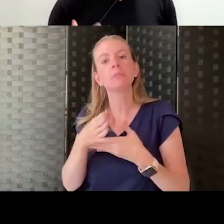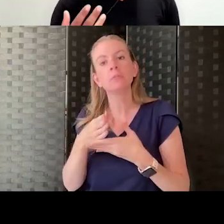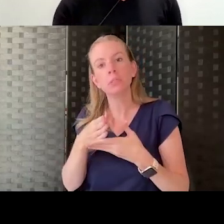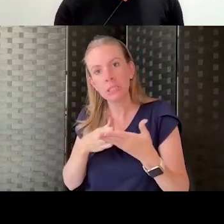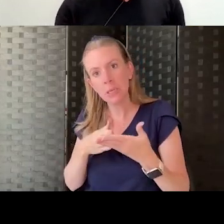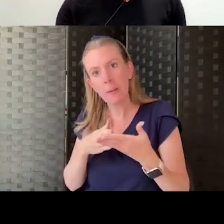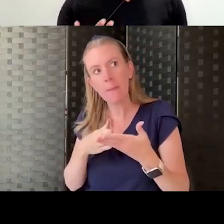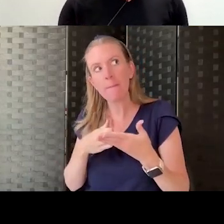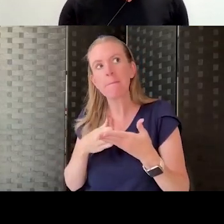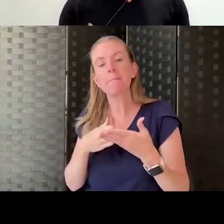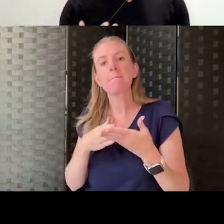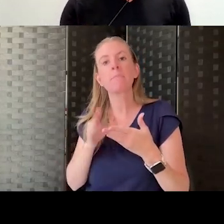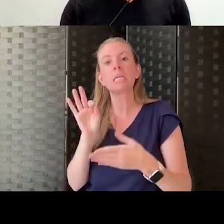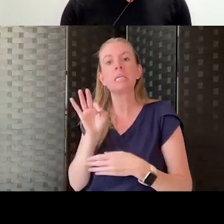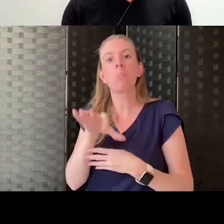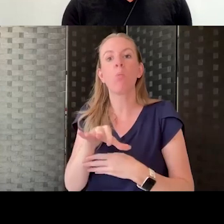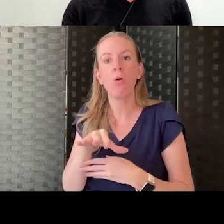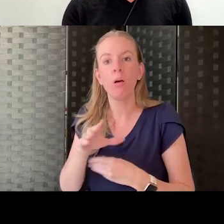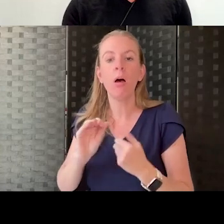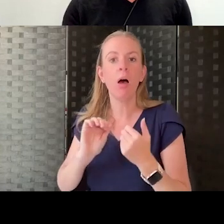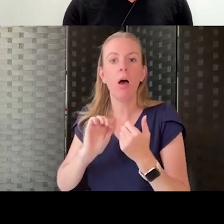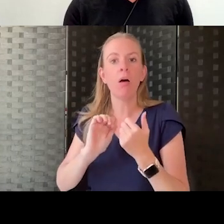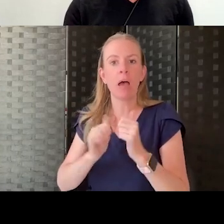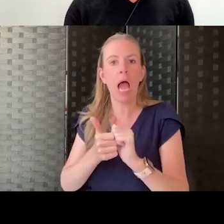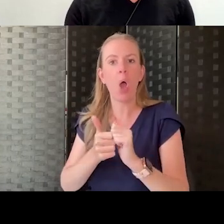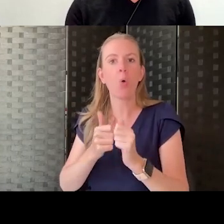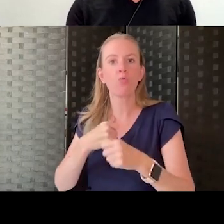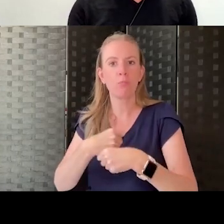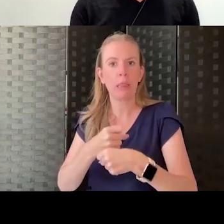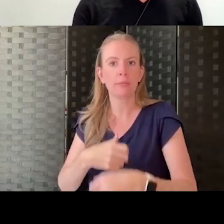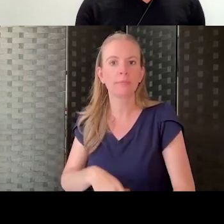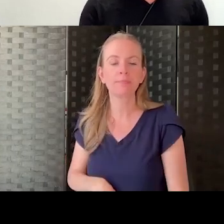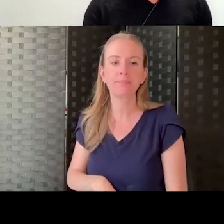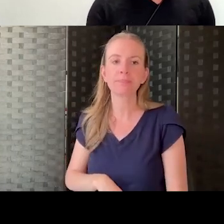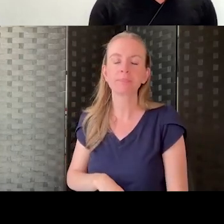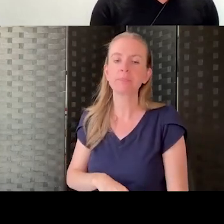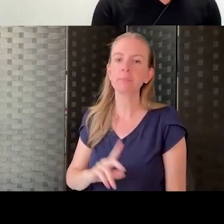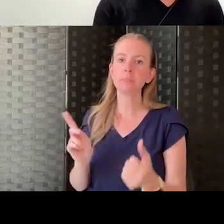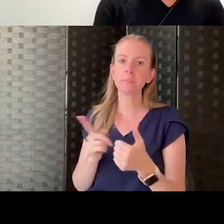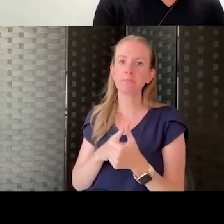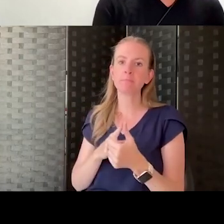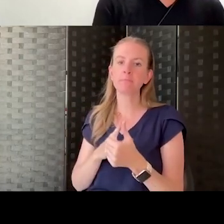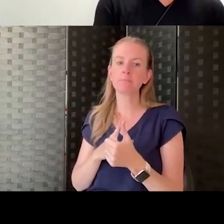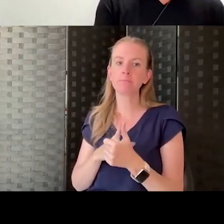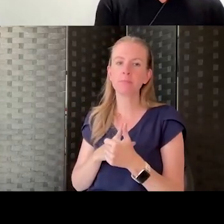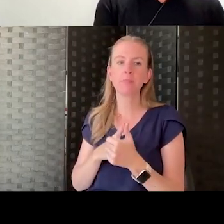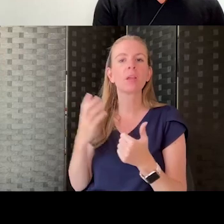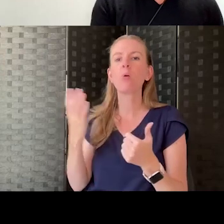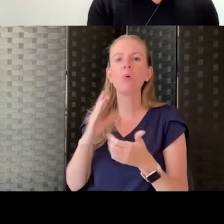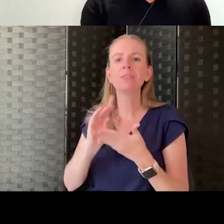of essay or guidance over how those design systems are built. First off: what are design systems? For